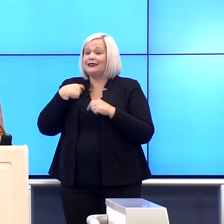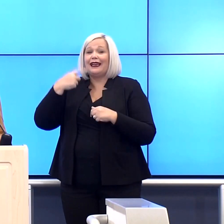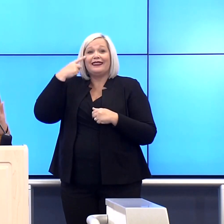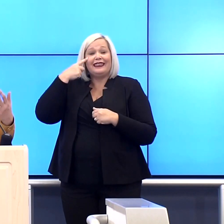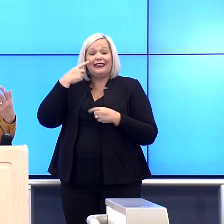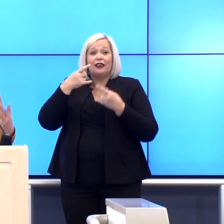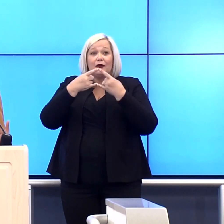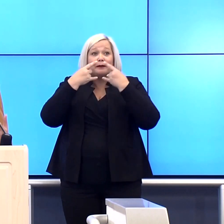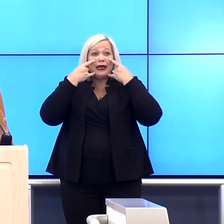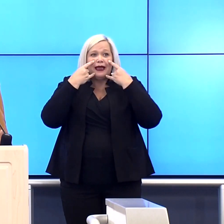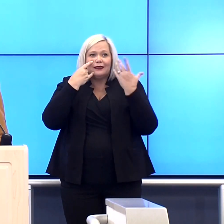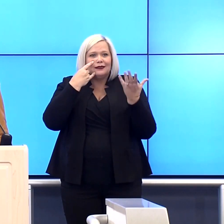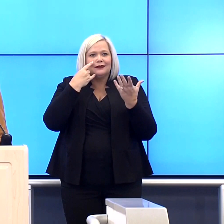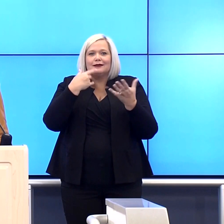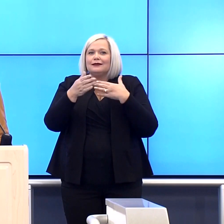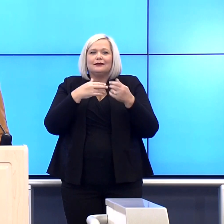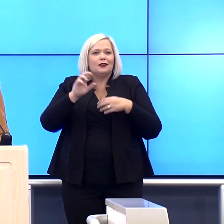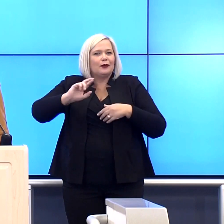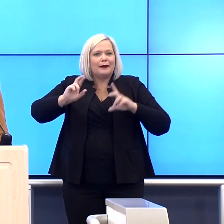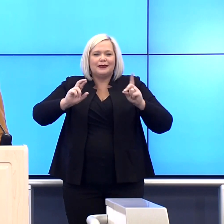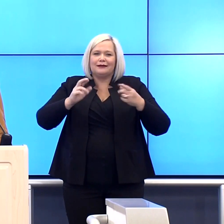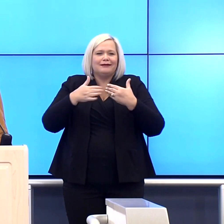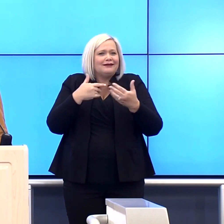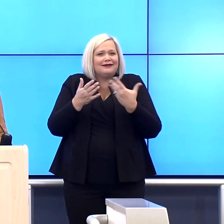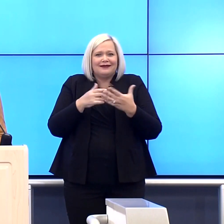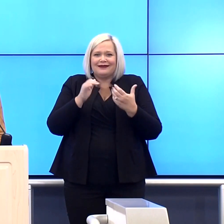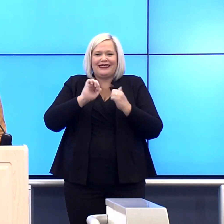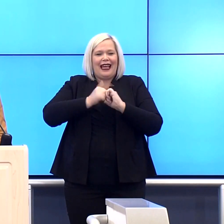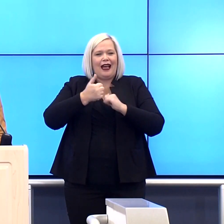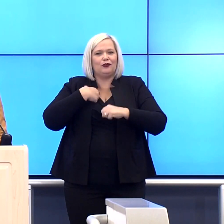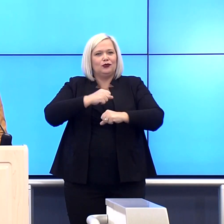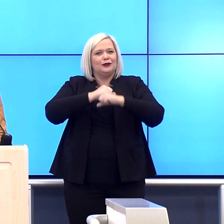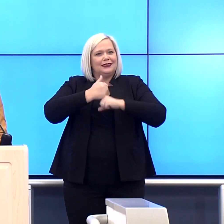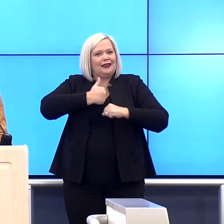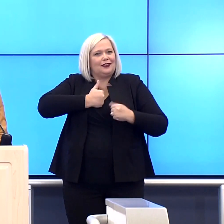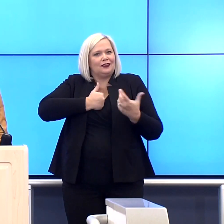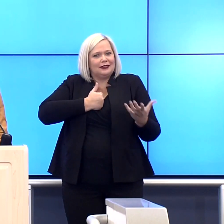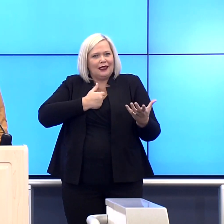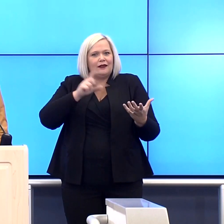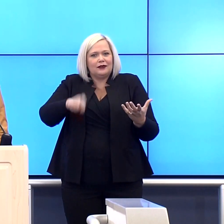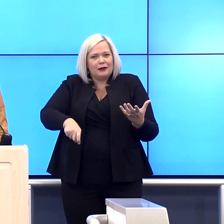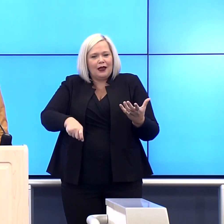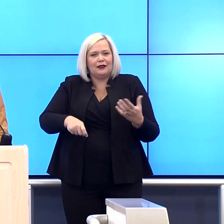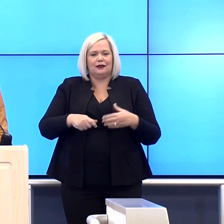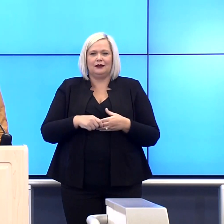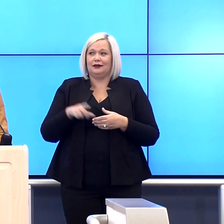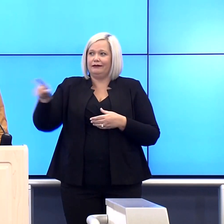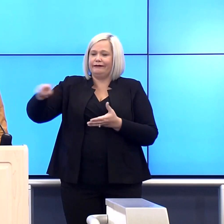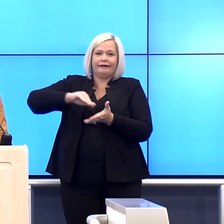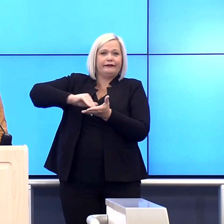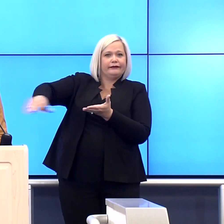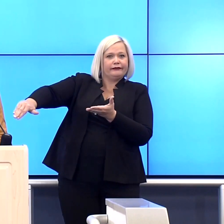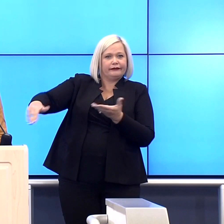MANDATE. BECAUSE I THINK WE GOT TO GET BECAUSE I THINK WE GOT TO GET THE POLITICS OUT OF MASKING UP. THE POLITICS OUT OF MASKING UP. IT’S THE BEST WEAPON WE HAVE IT’S THE BEST WEAPON WE HAVE AGAINST OUR COMMON ENEMY.